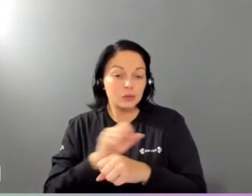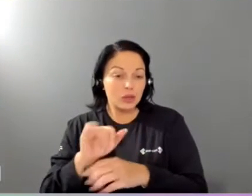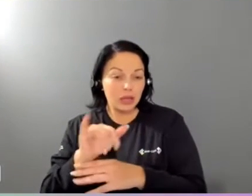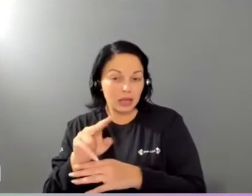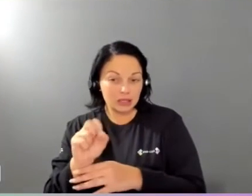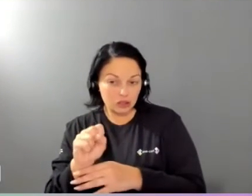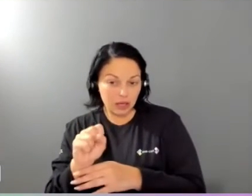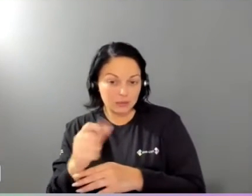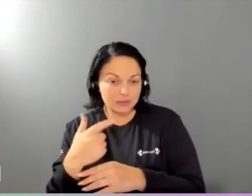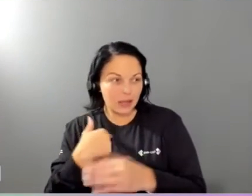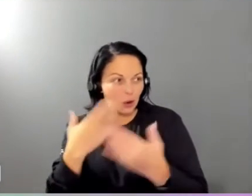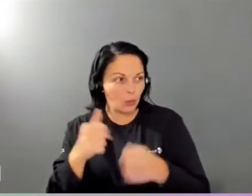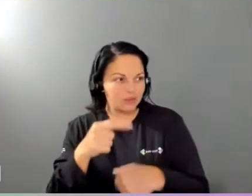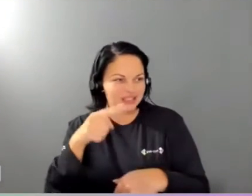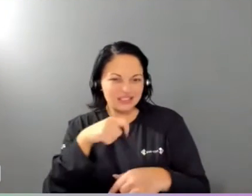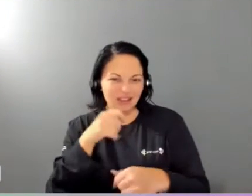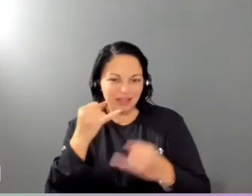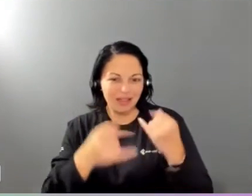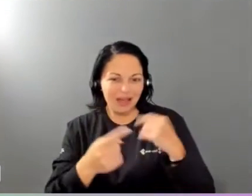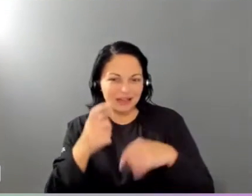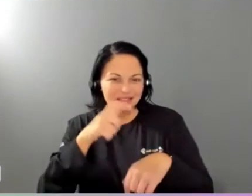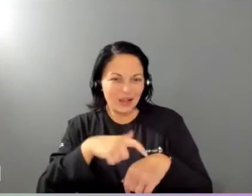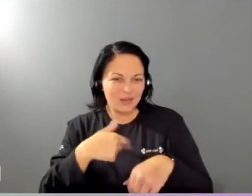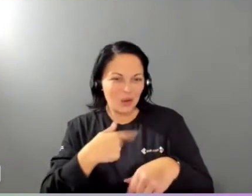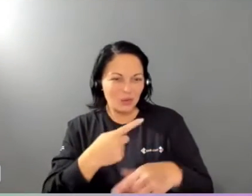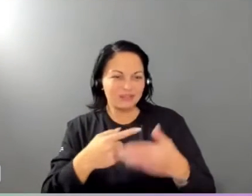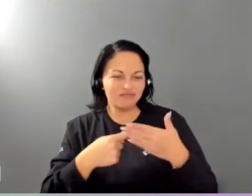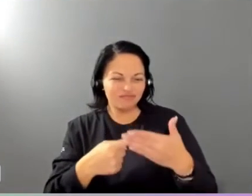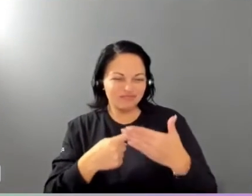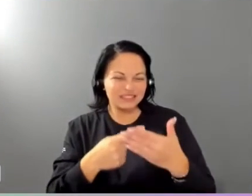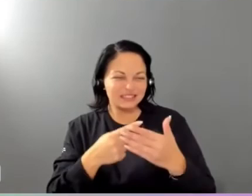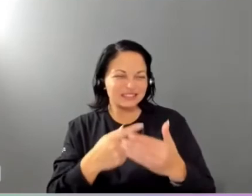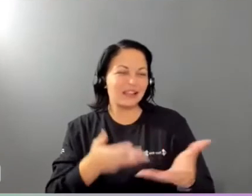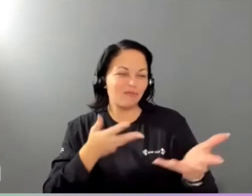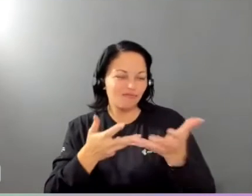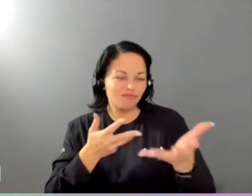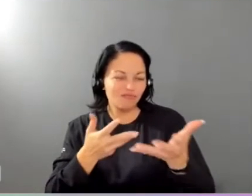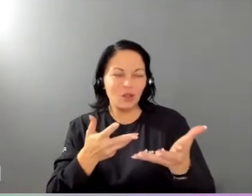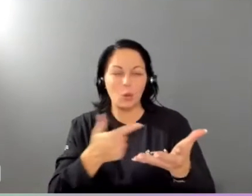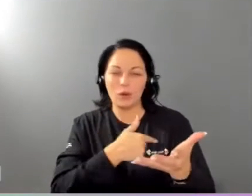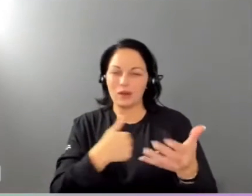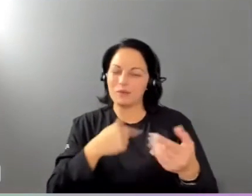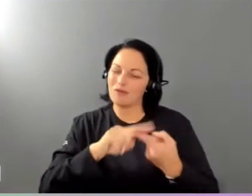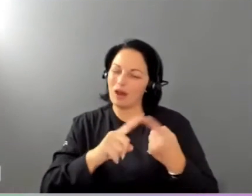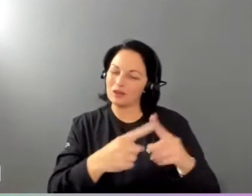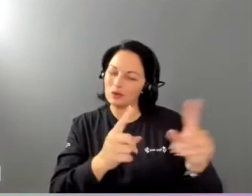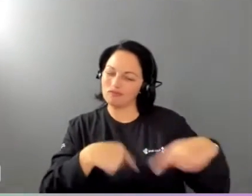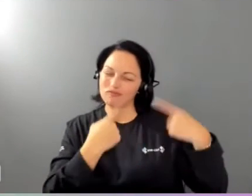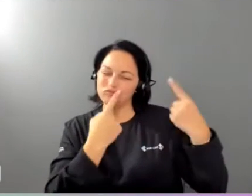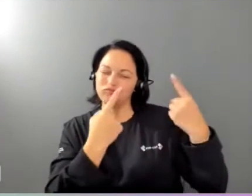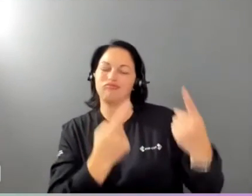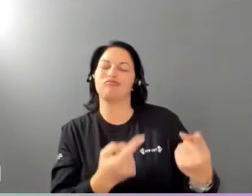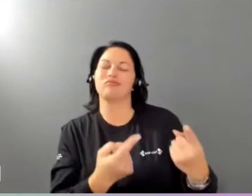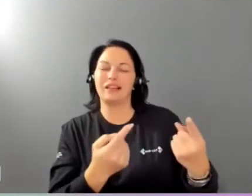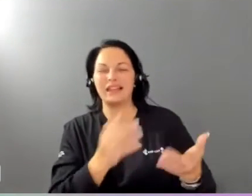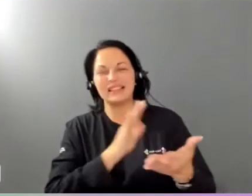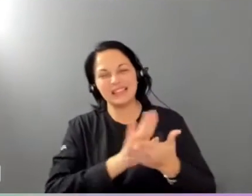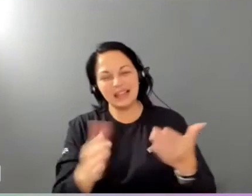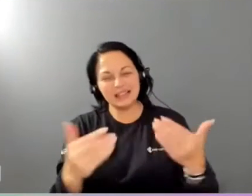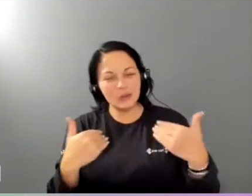sort of about that process as well. [JAMES] Absolutely, and James, I hope this isn't the last time that we talked